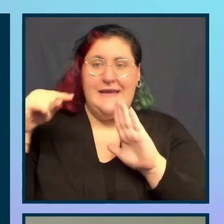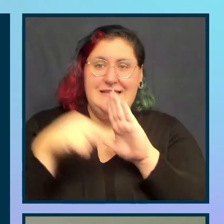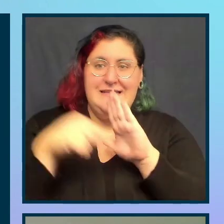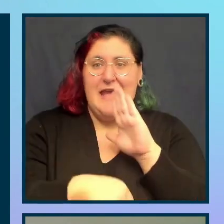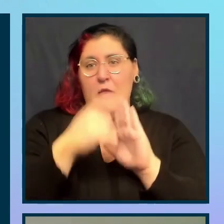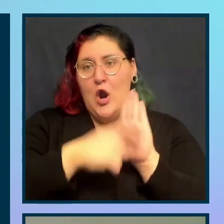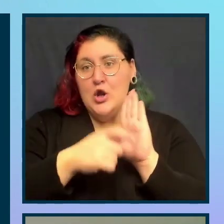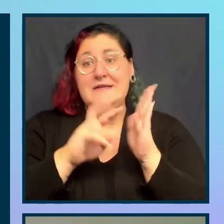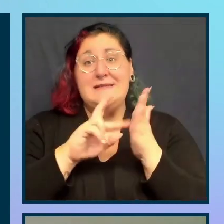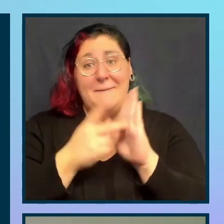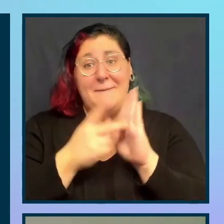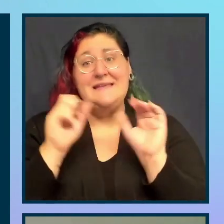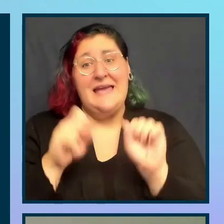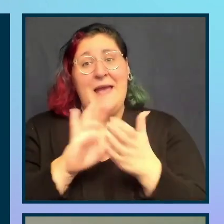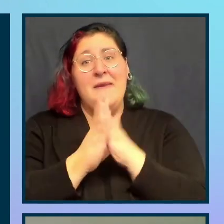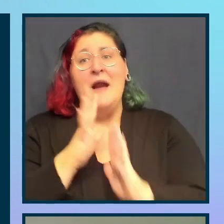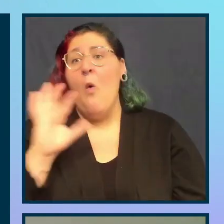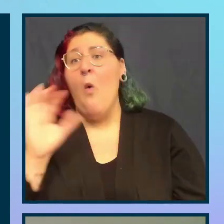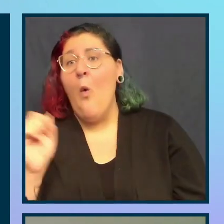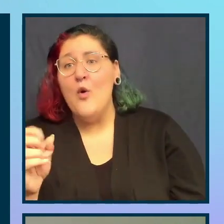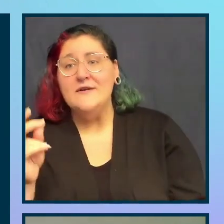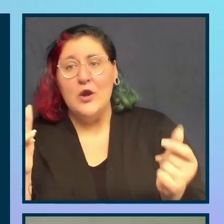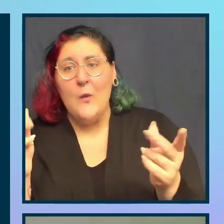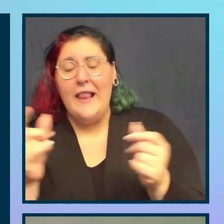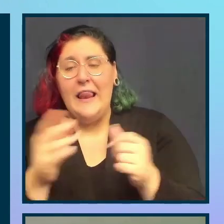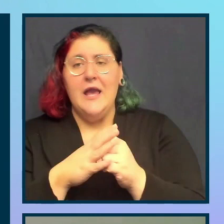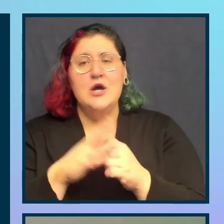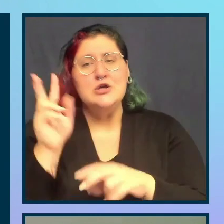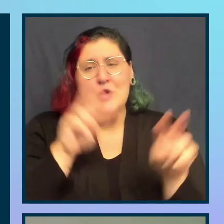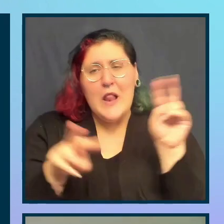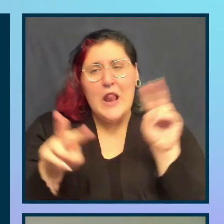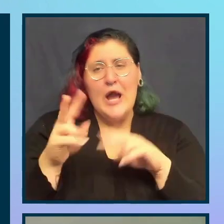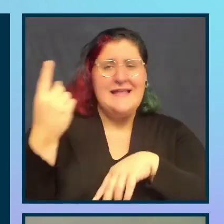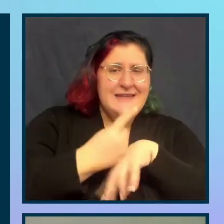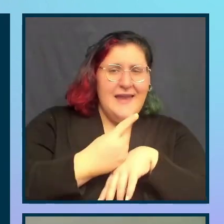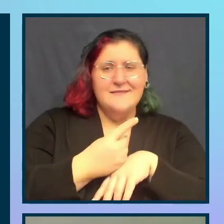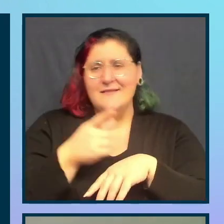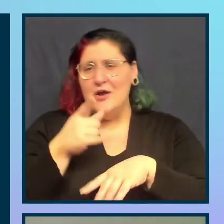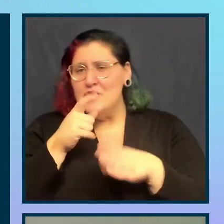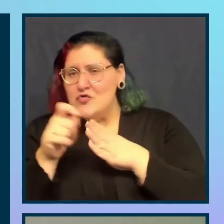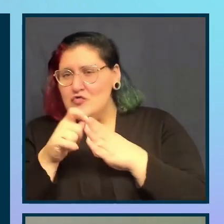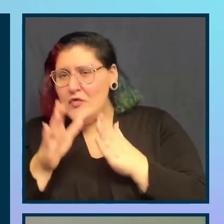So looking at date, who's writing them, where's it coming from, and comparing across multiple places is really important here.